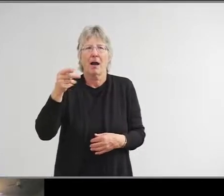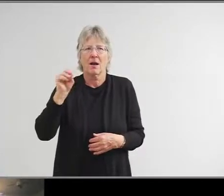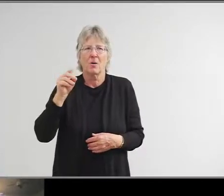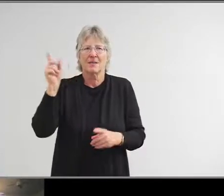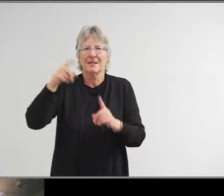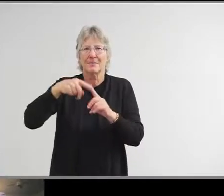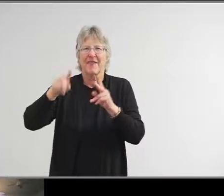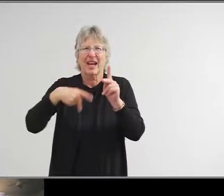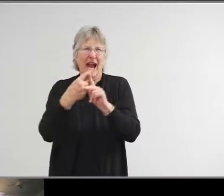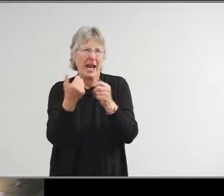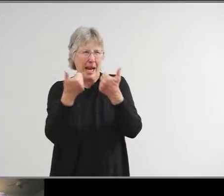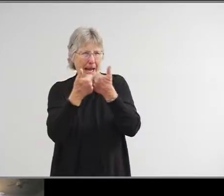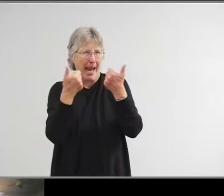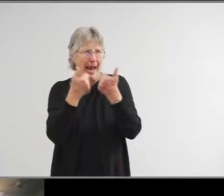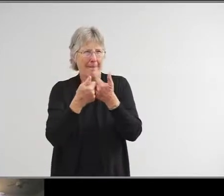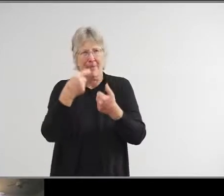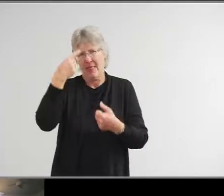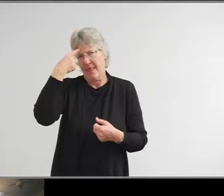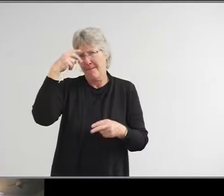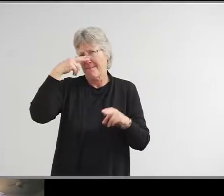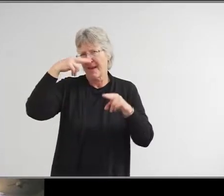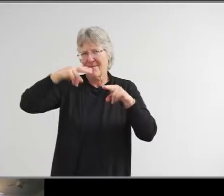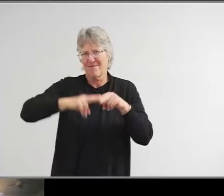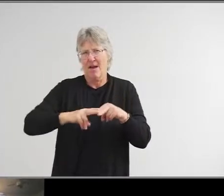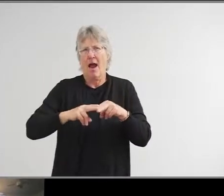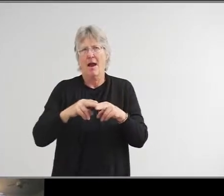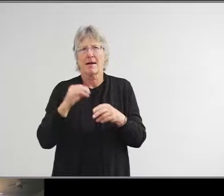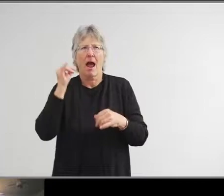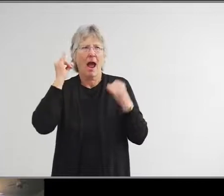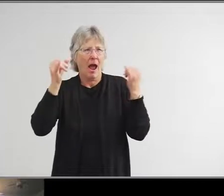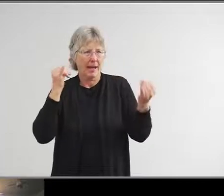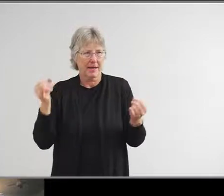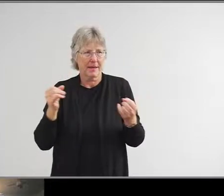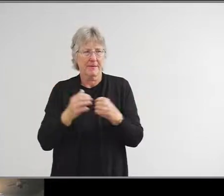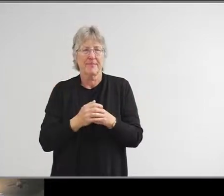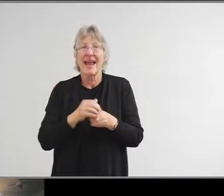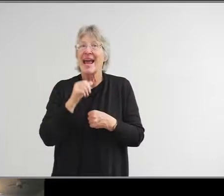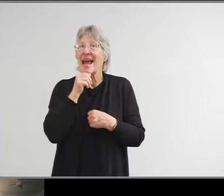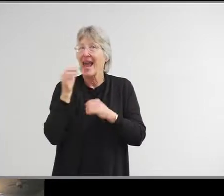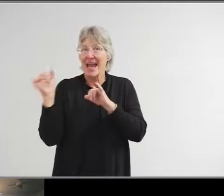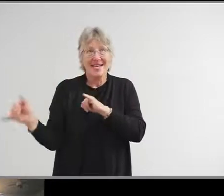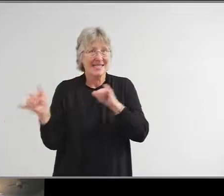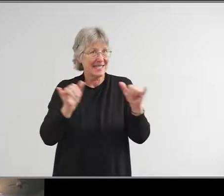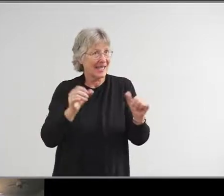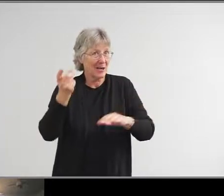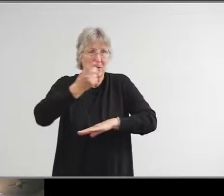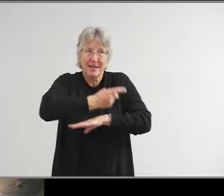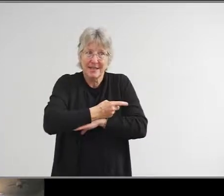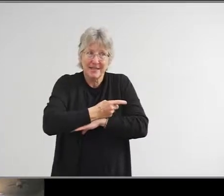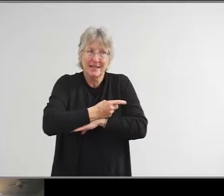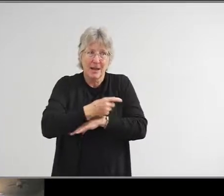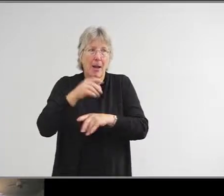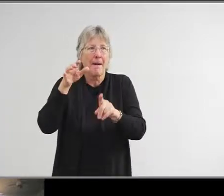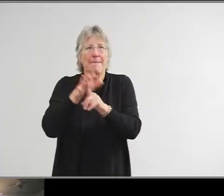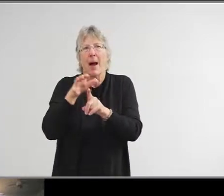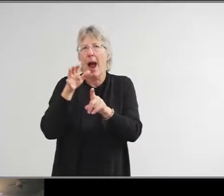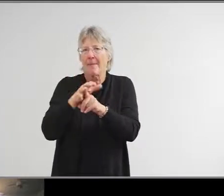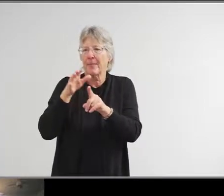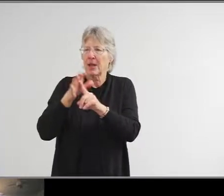and thought this would be a fun idea to do. The asynchronous have been quite popular throughout the student groups